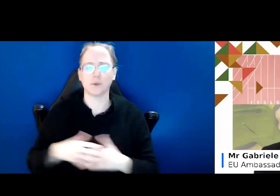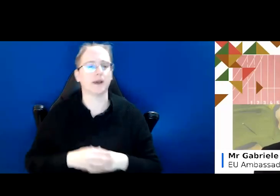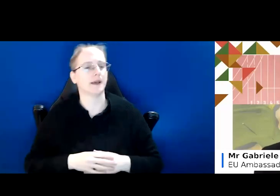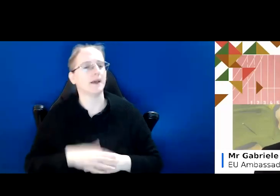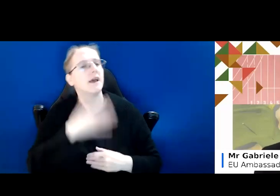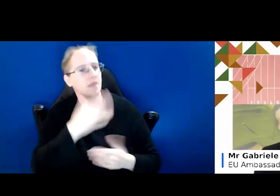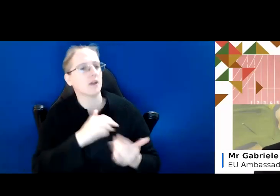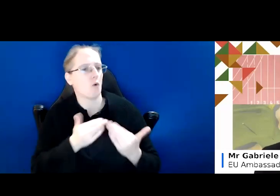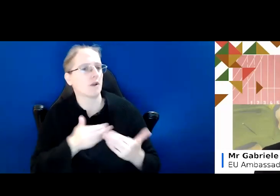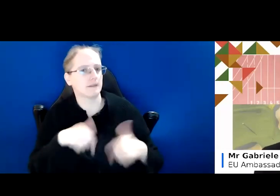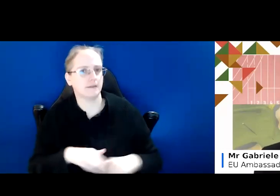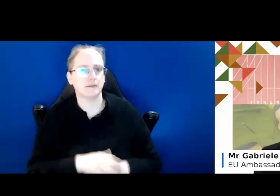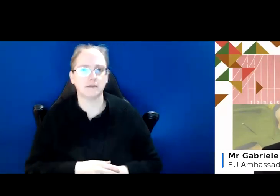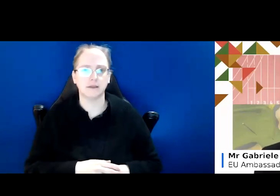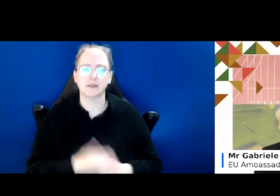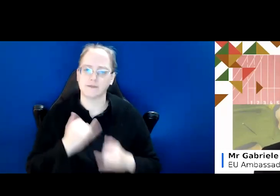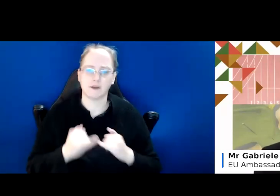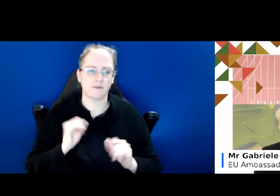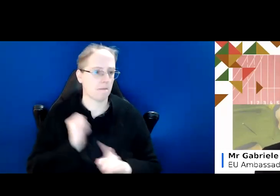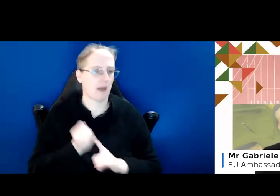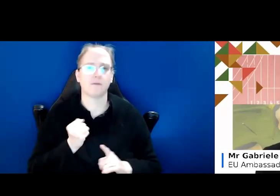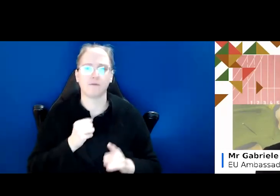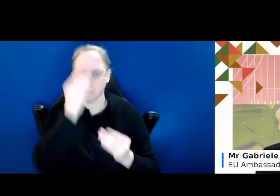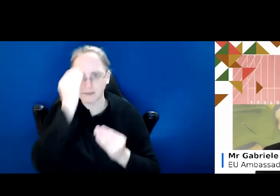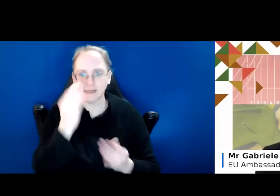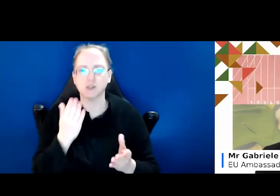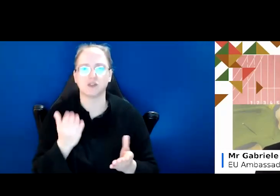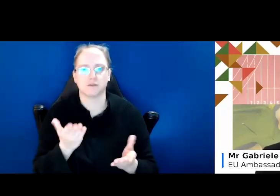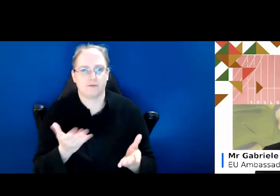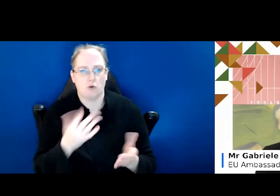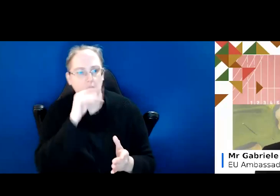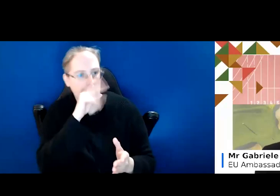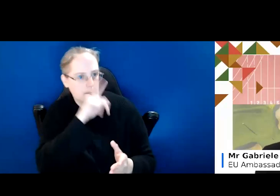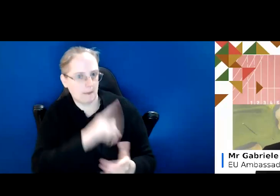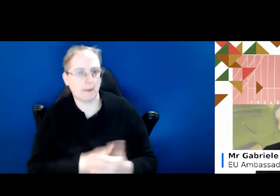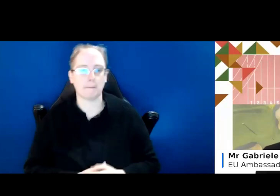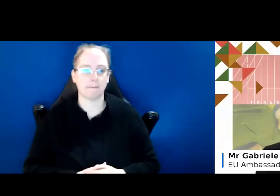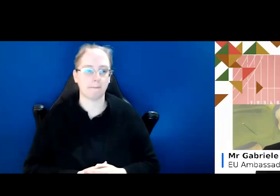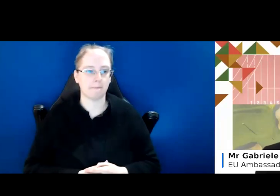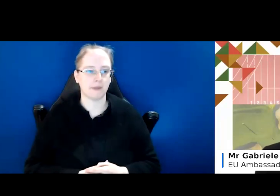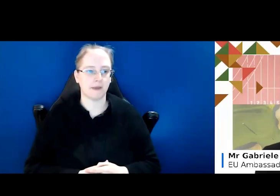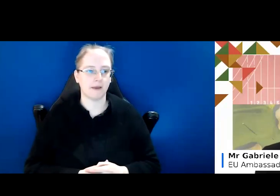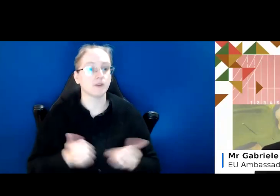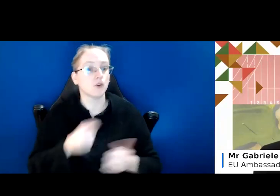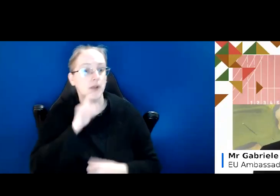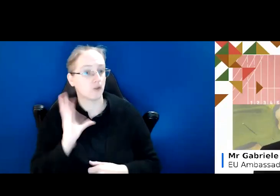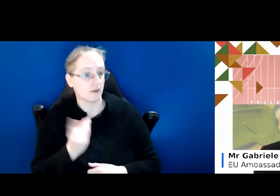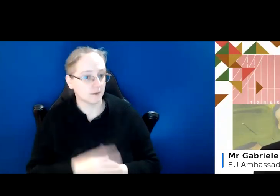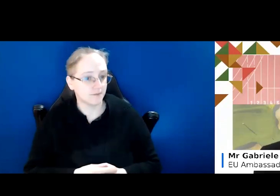it's it's a very powerful message also to the young generations so. Good afternoon to all and welcome.